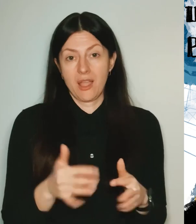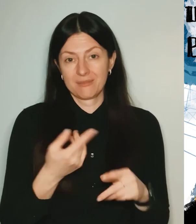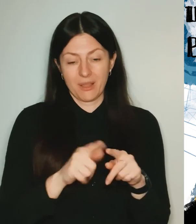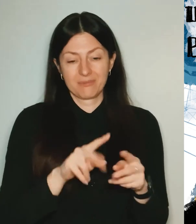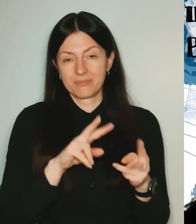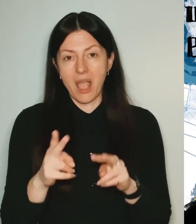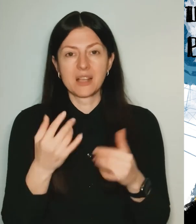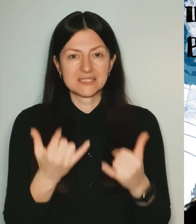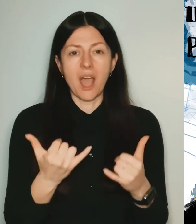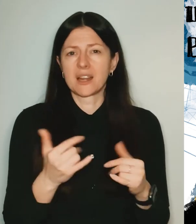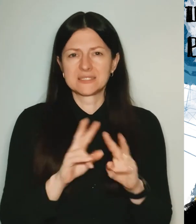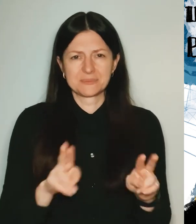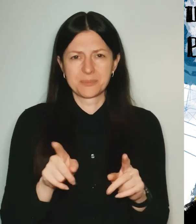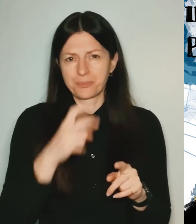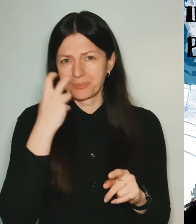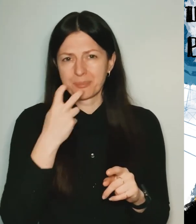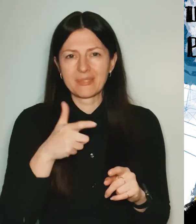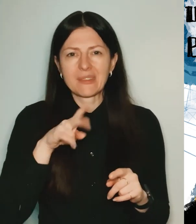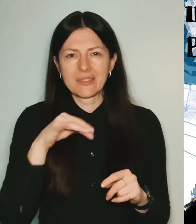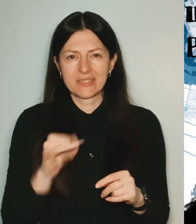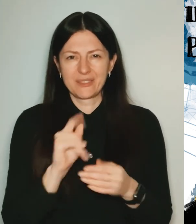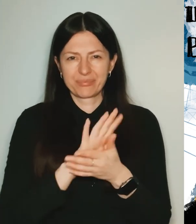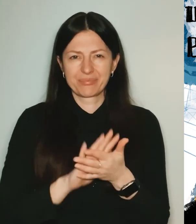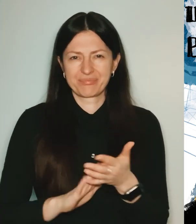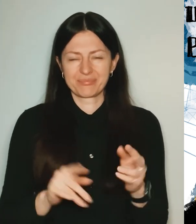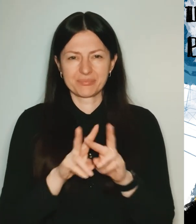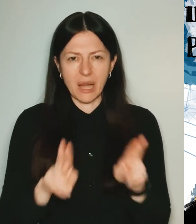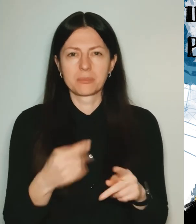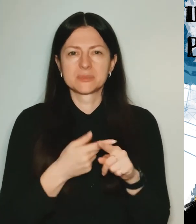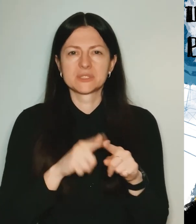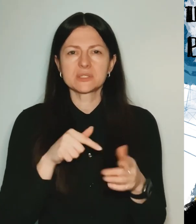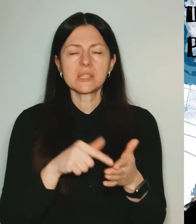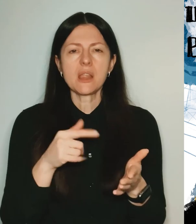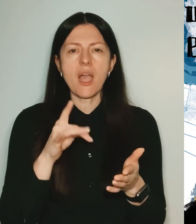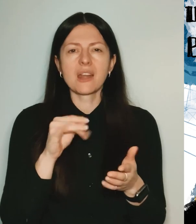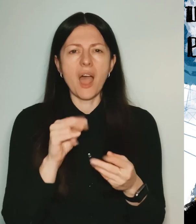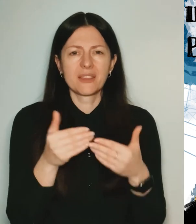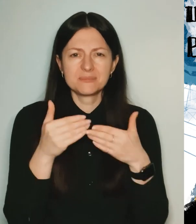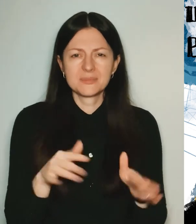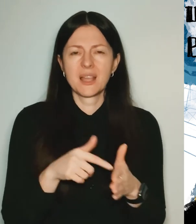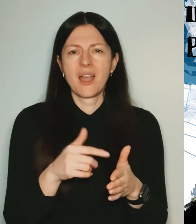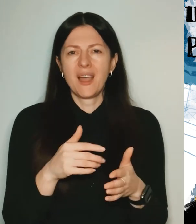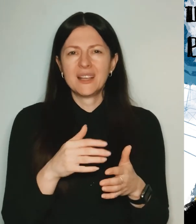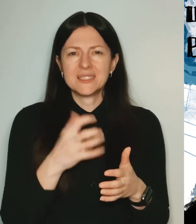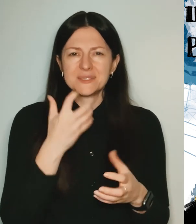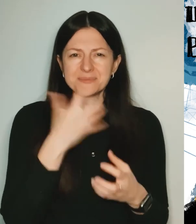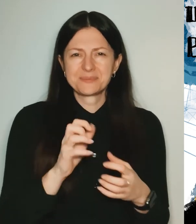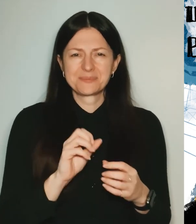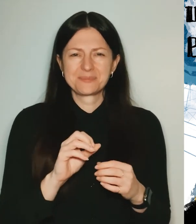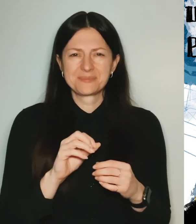The open wound is bleeding and we are feeling this pain.